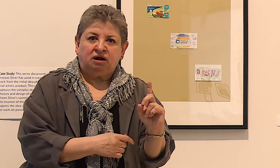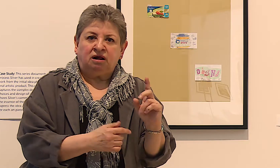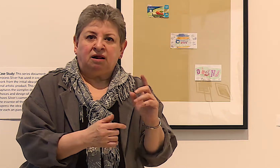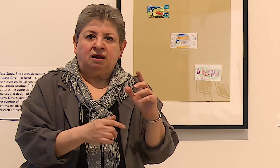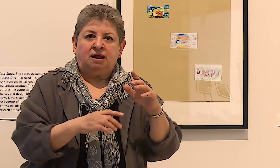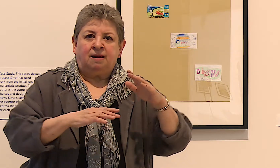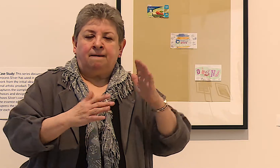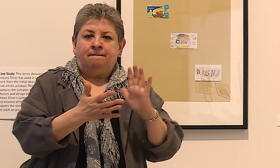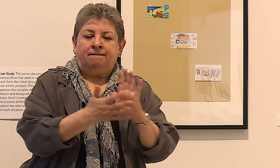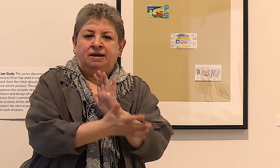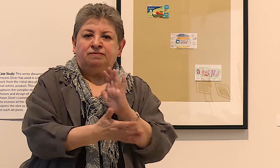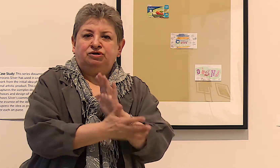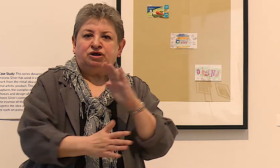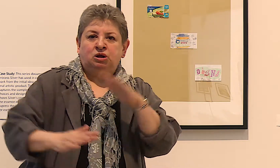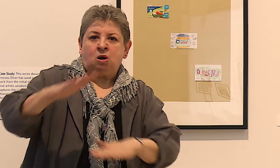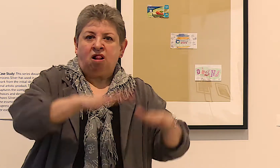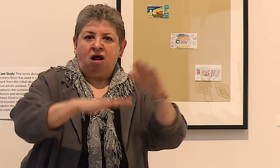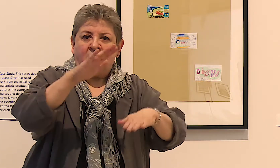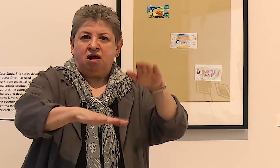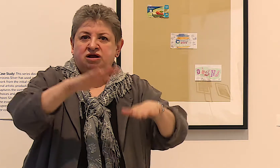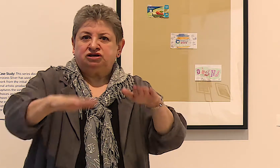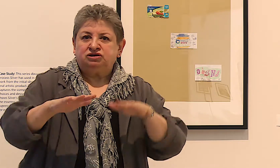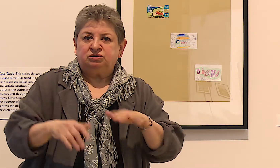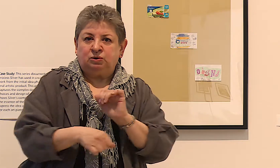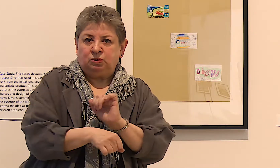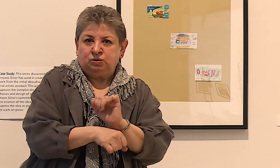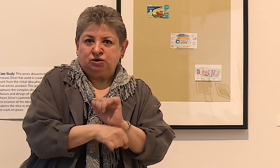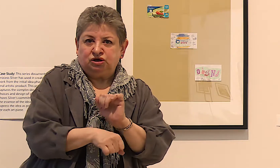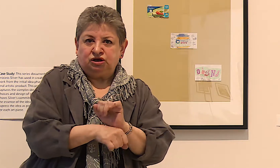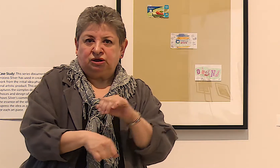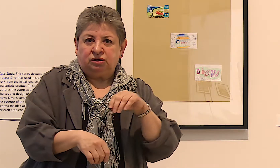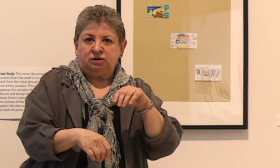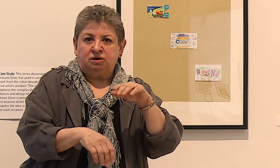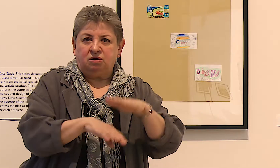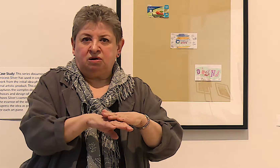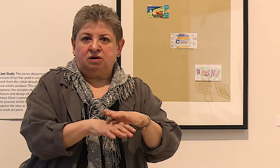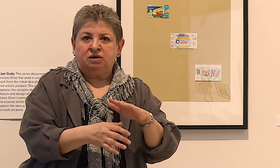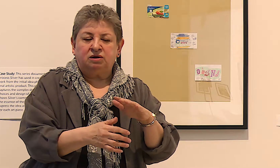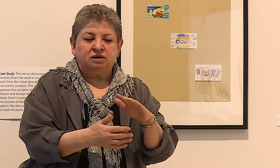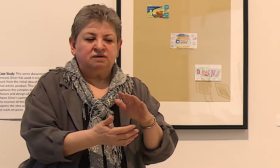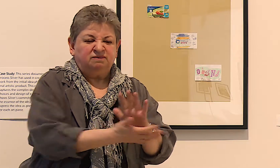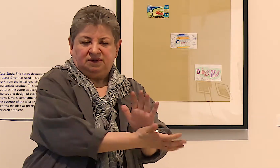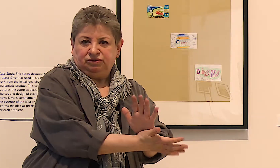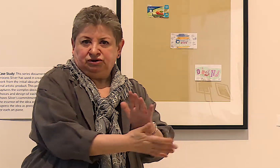This is my two-dimensional paper collage work.